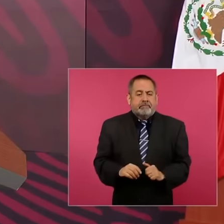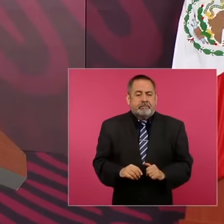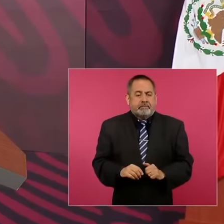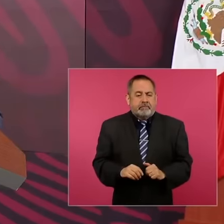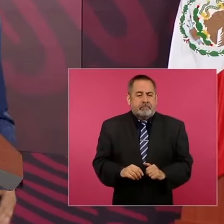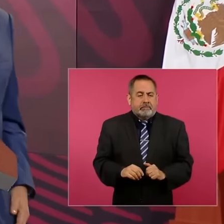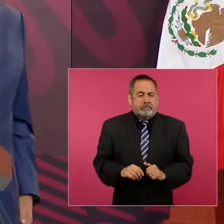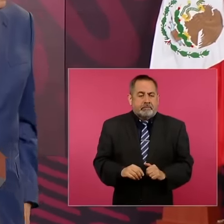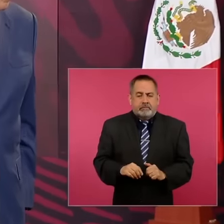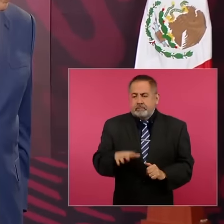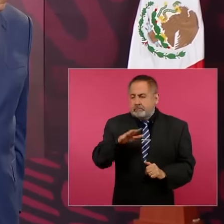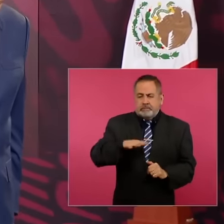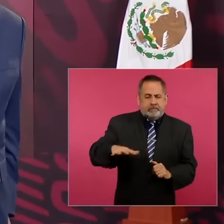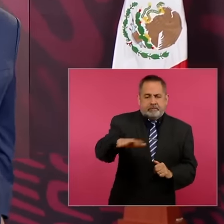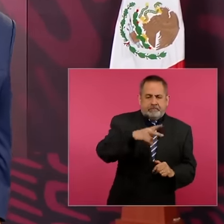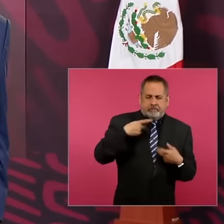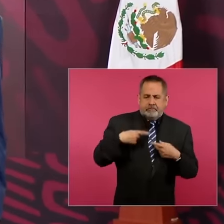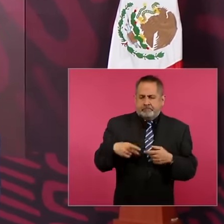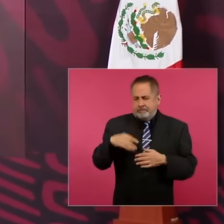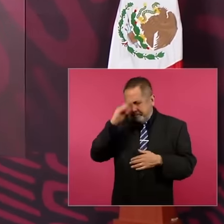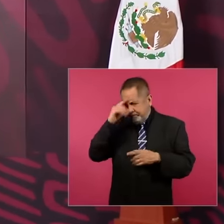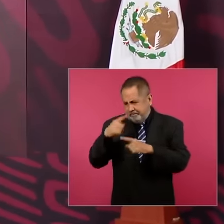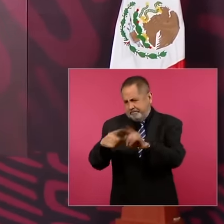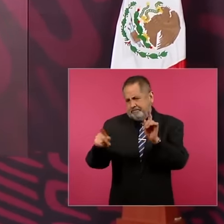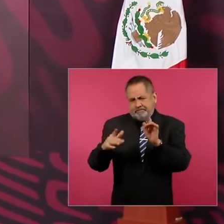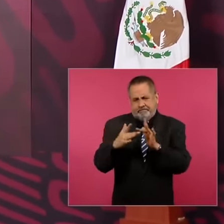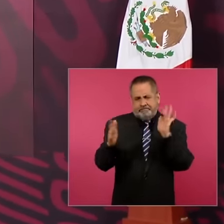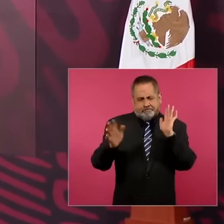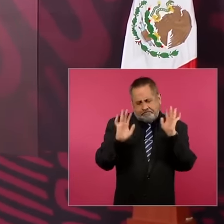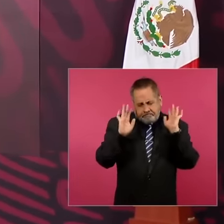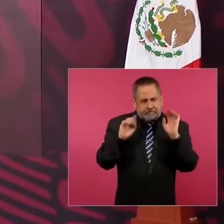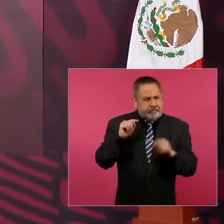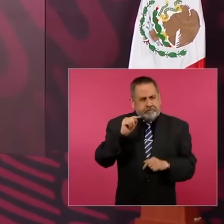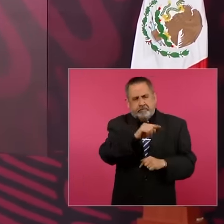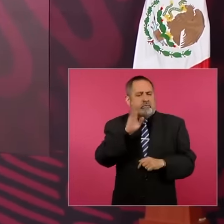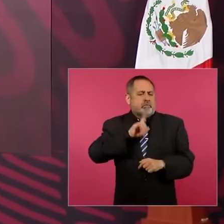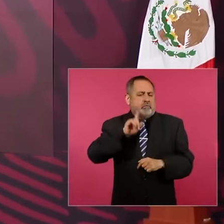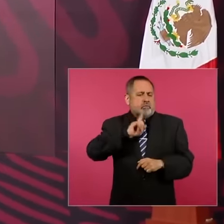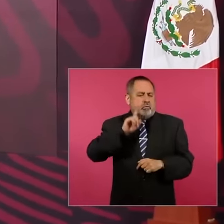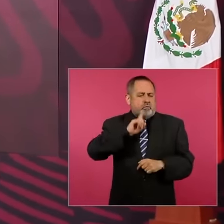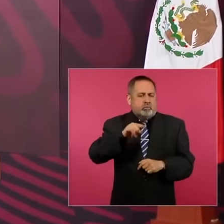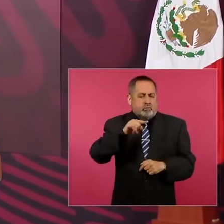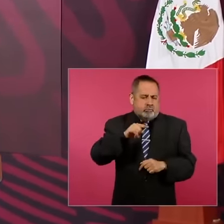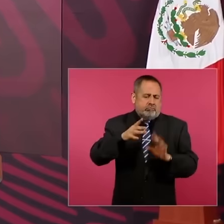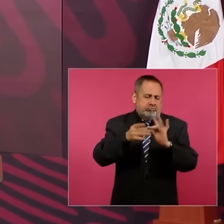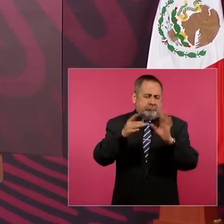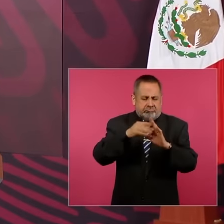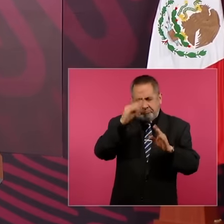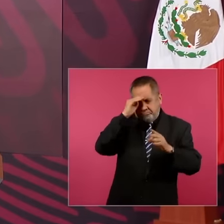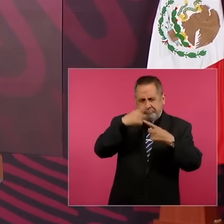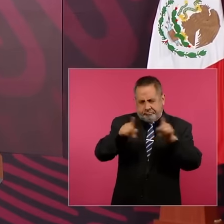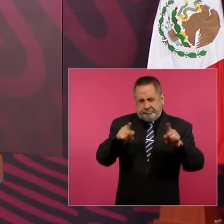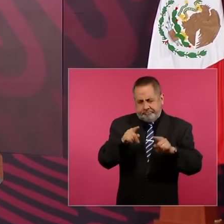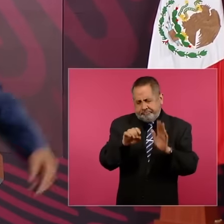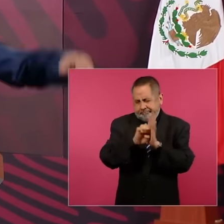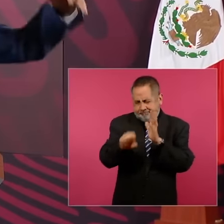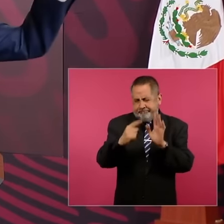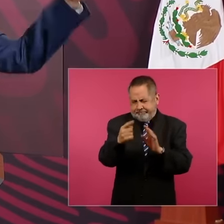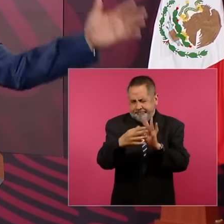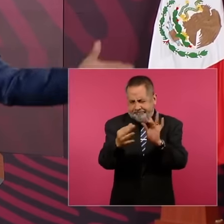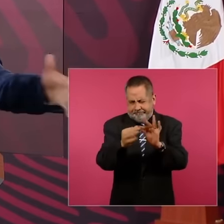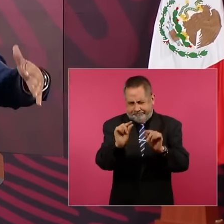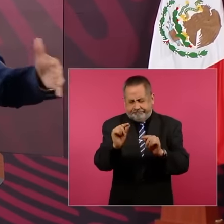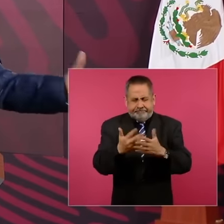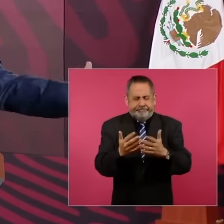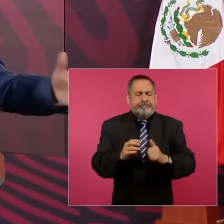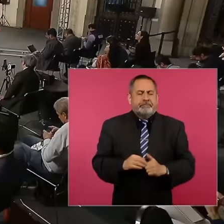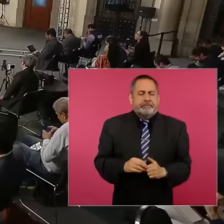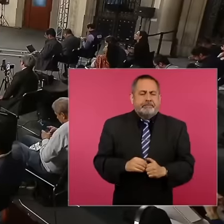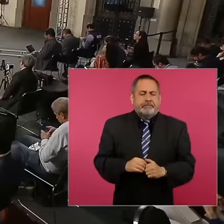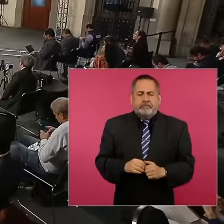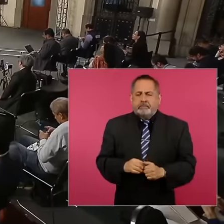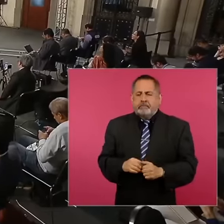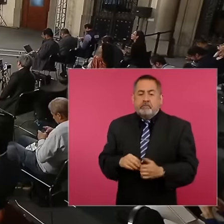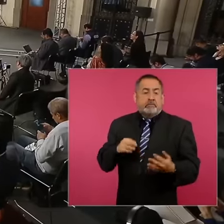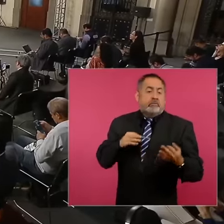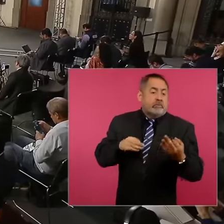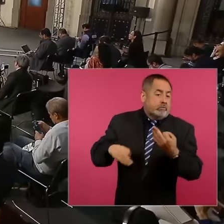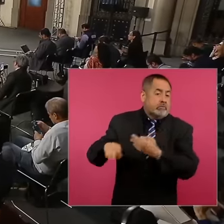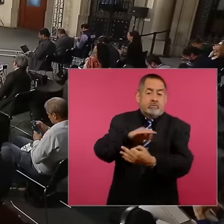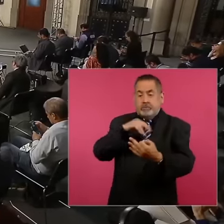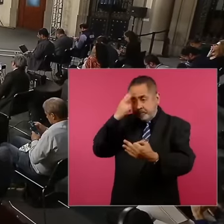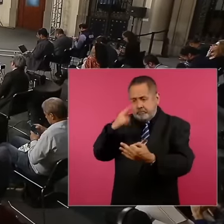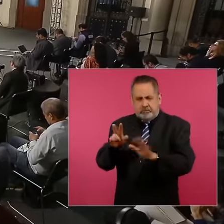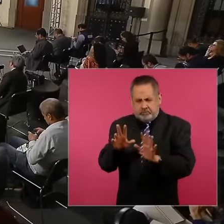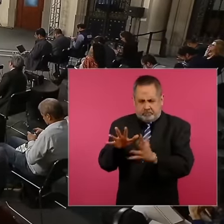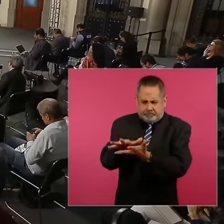the people or the majority think of the people or many not to say all the Mexicans no